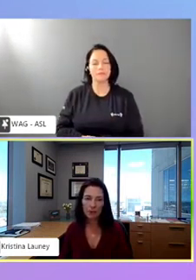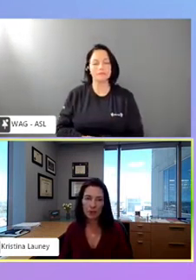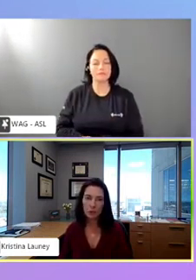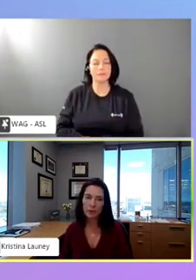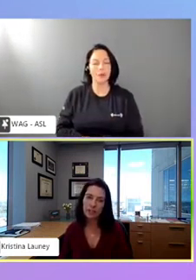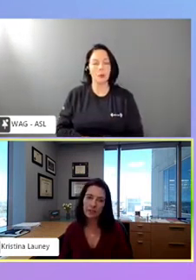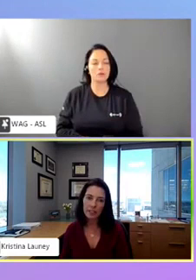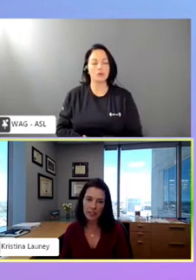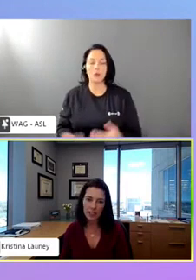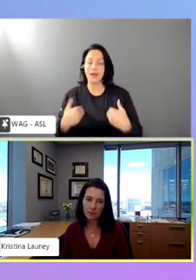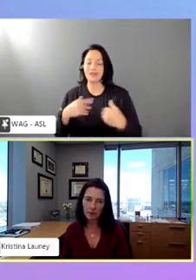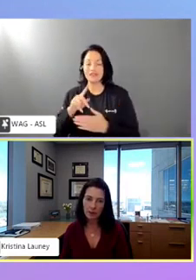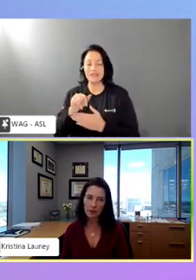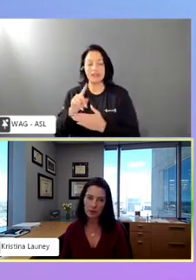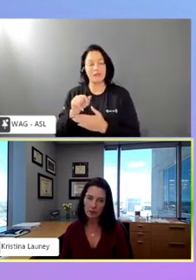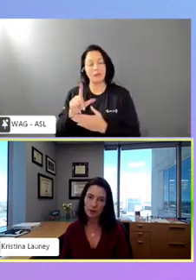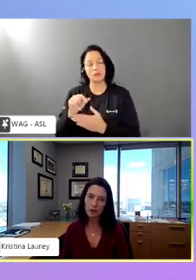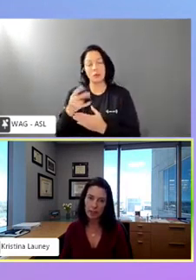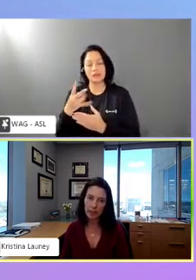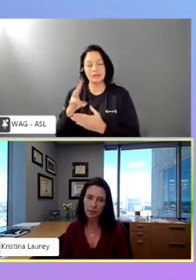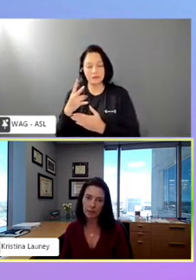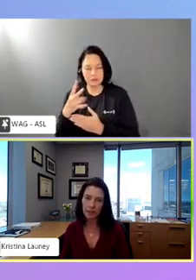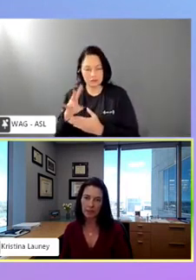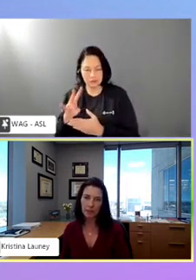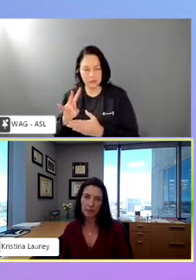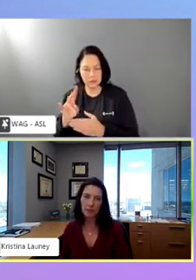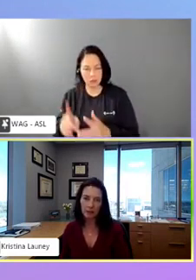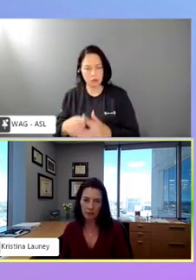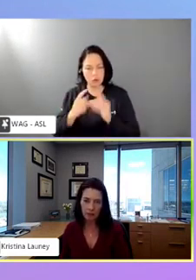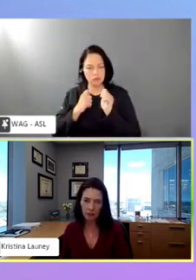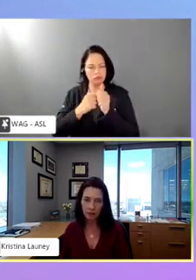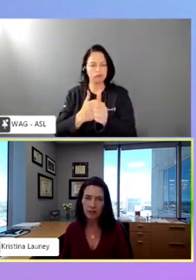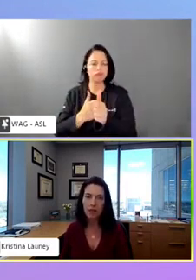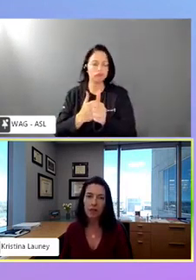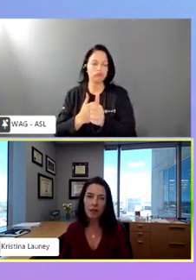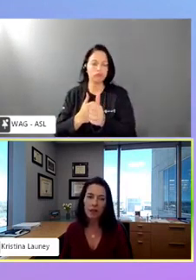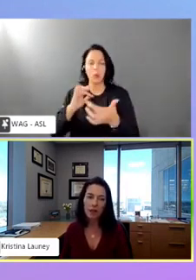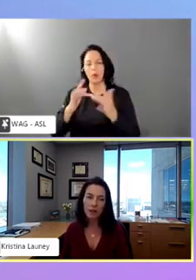busiest there. moving on to website